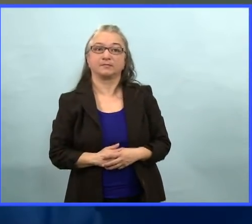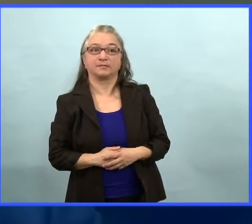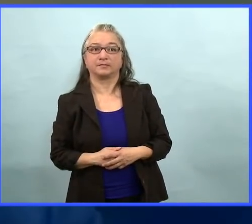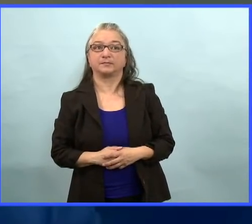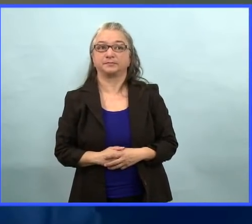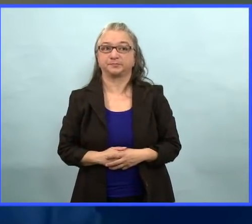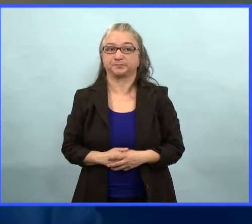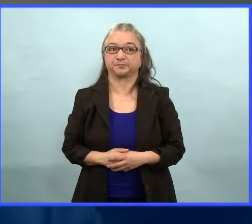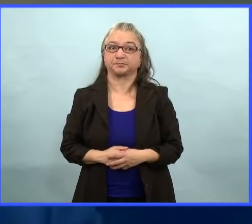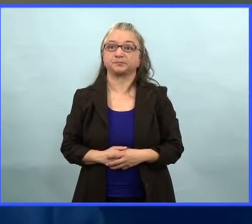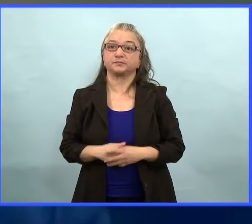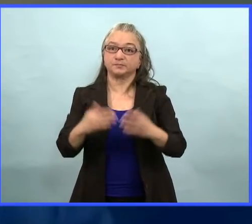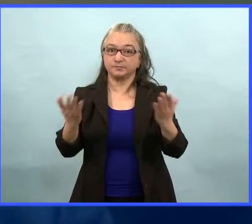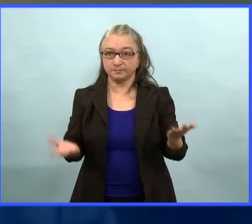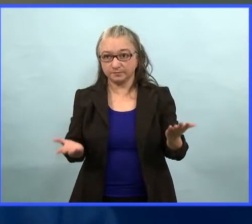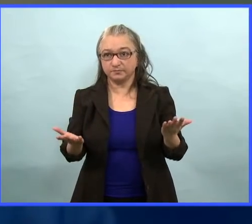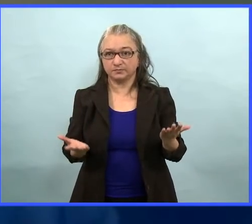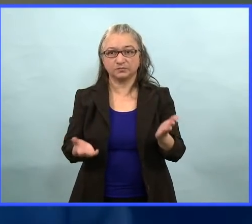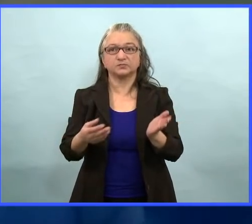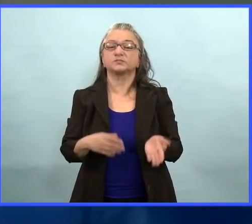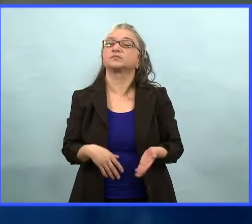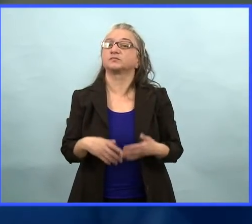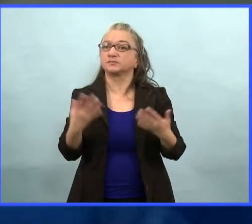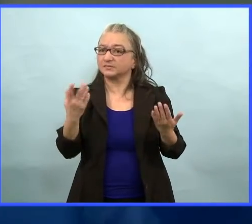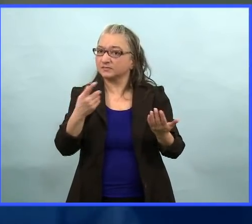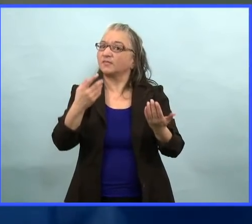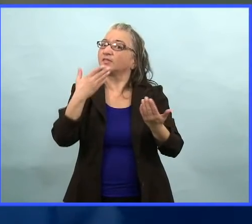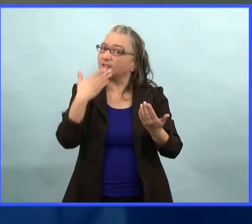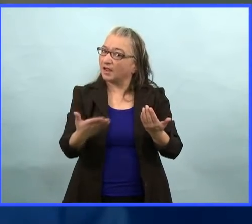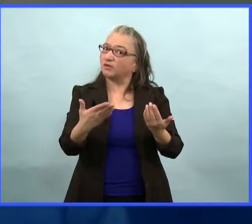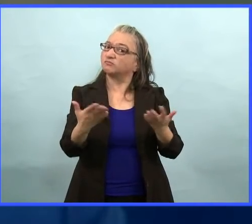uh thanks for that i think there were two 270 over the last three months